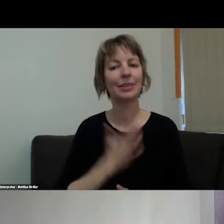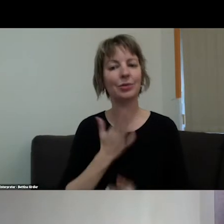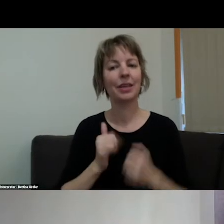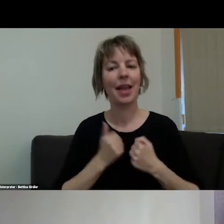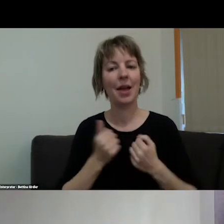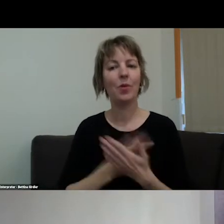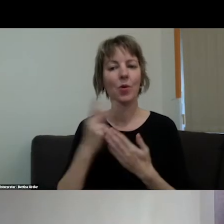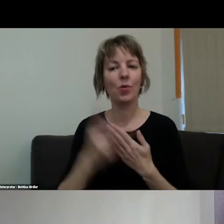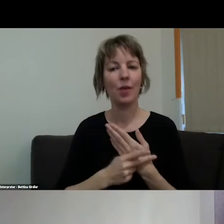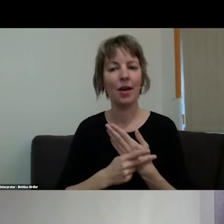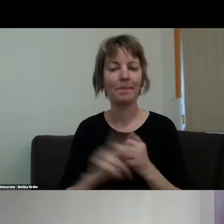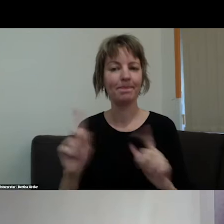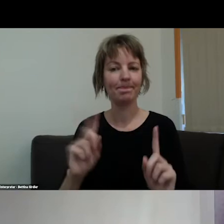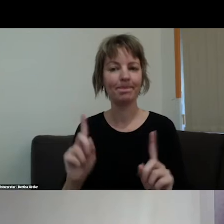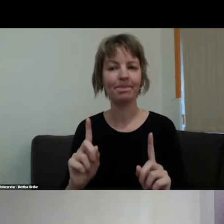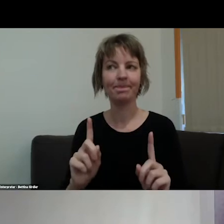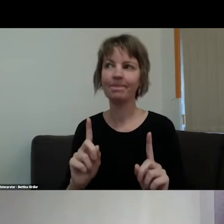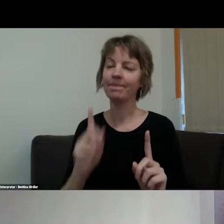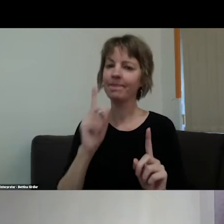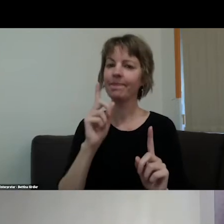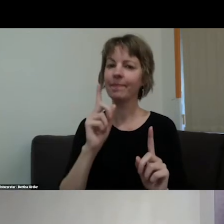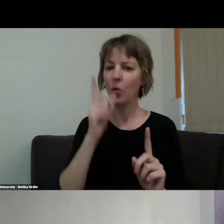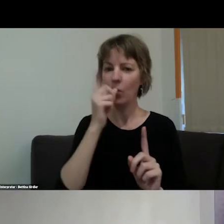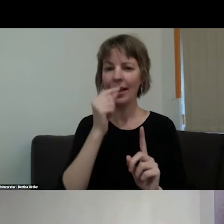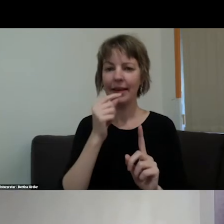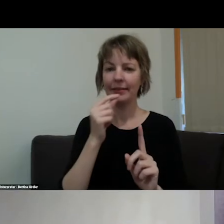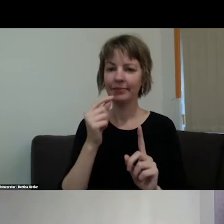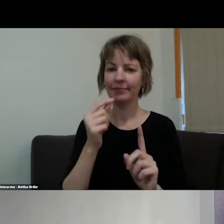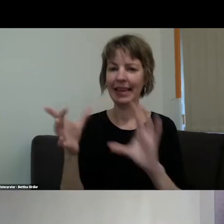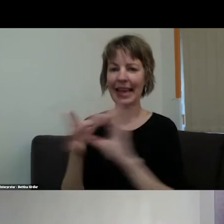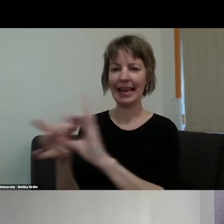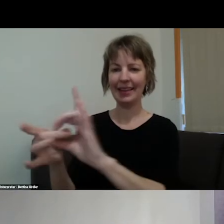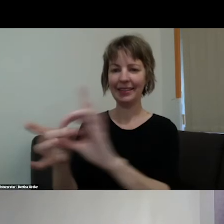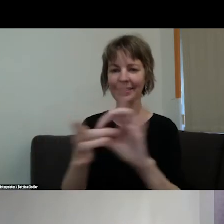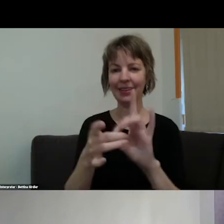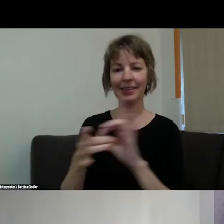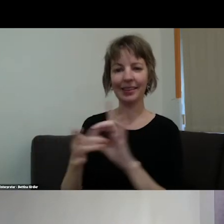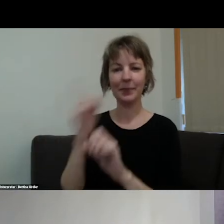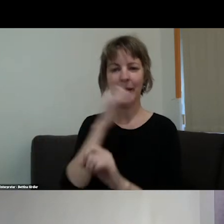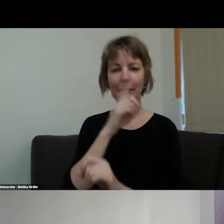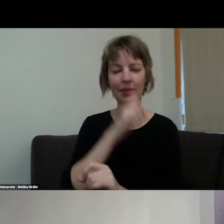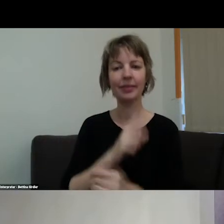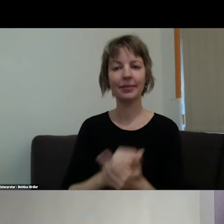is the inherent ability to connect people and actually so many people say that probably the most important thing